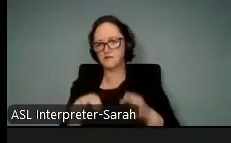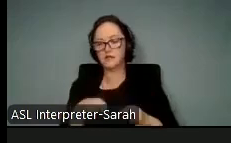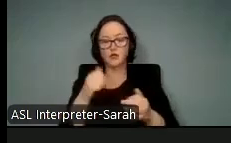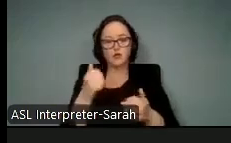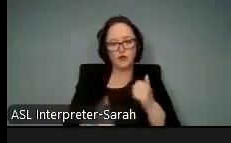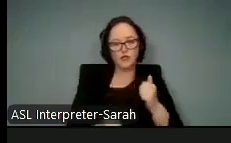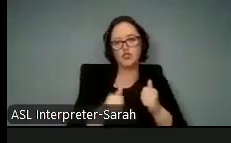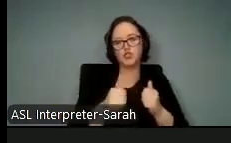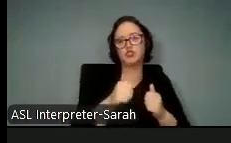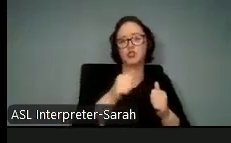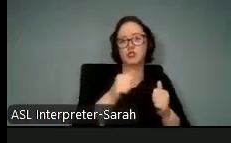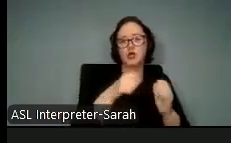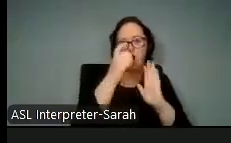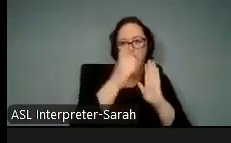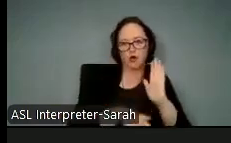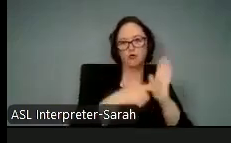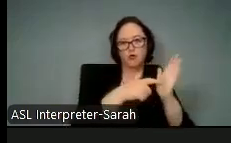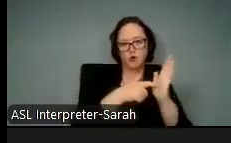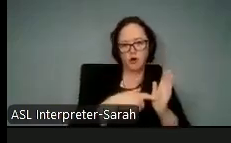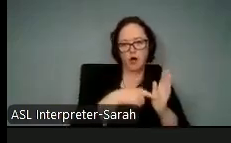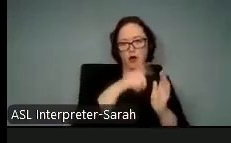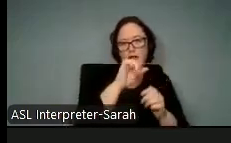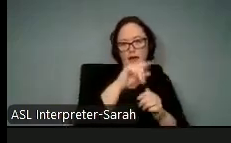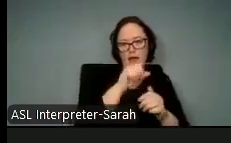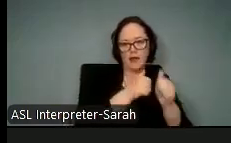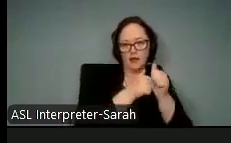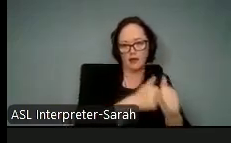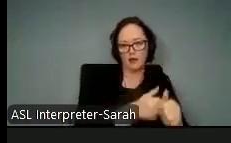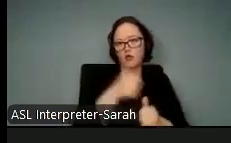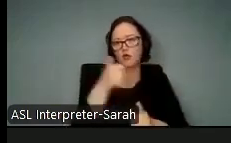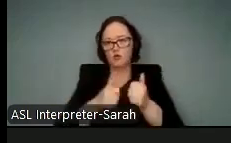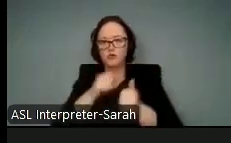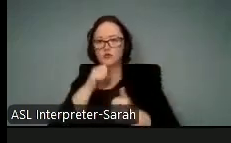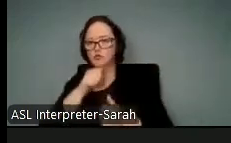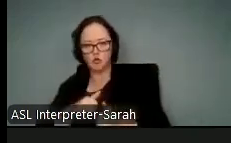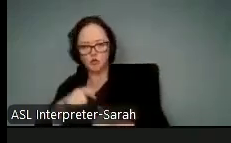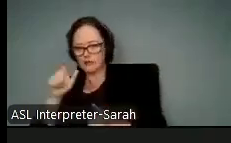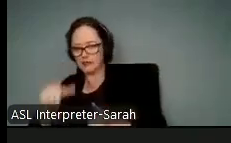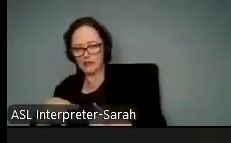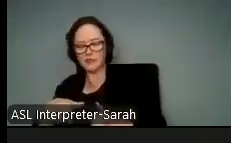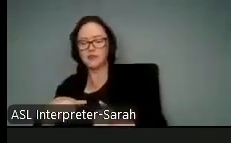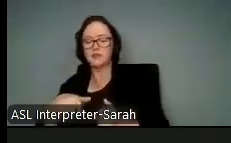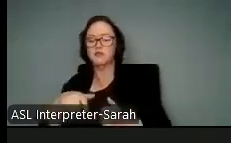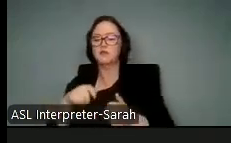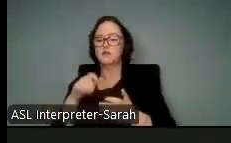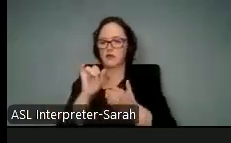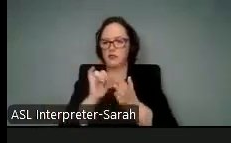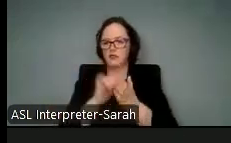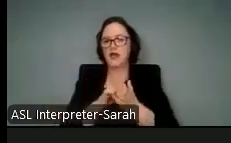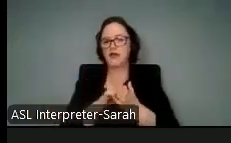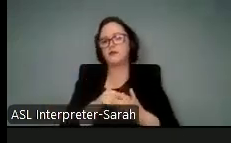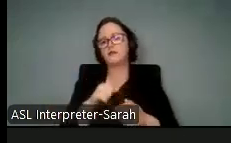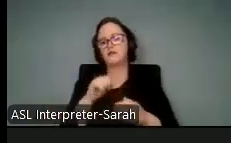that's on our YouTube channel. So thanks, everyone, we'll see you next time. Tyler and Ellen will remain on.